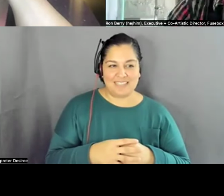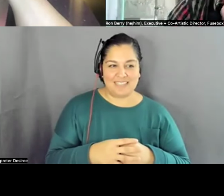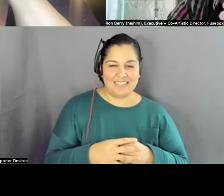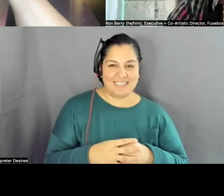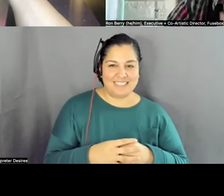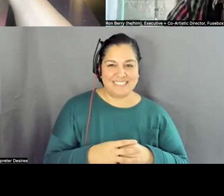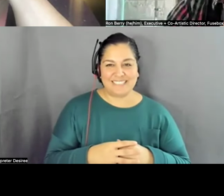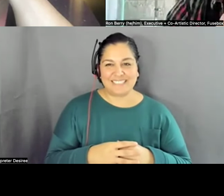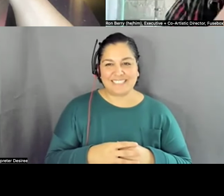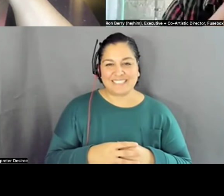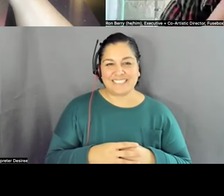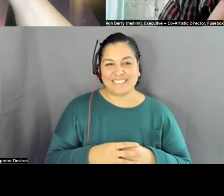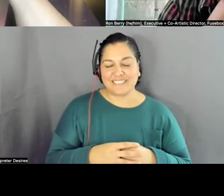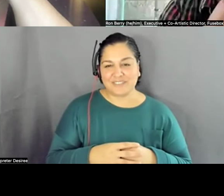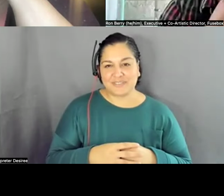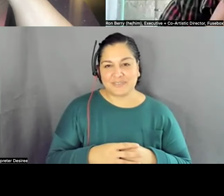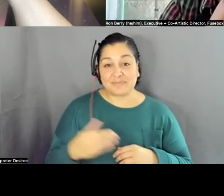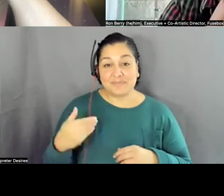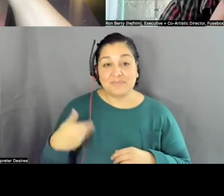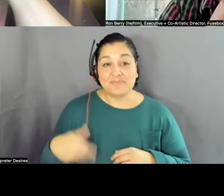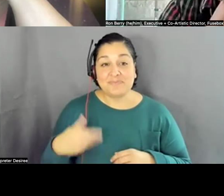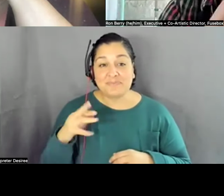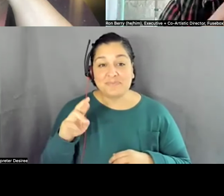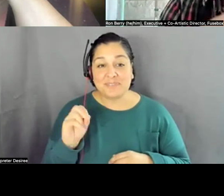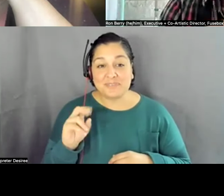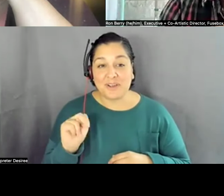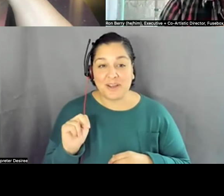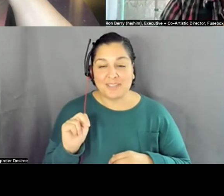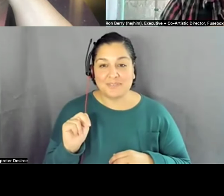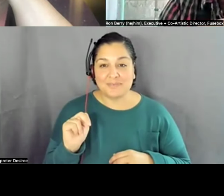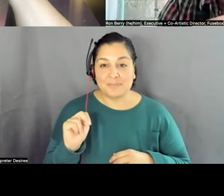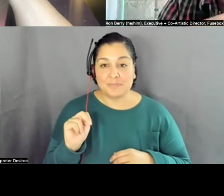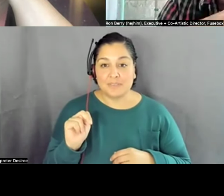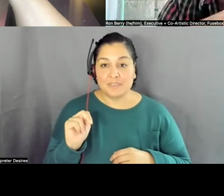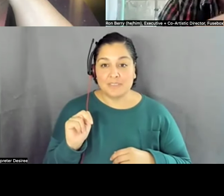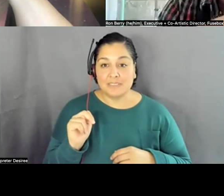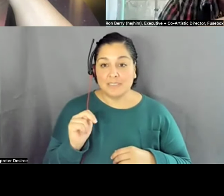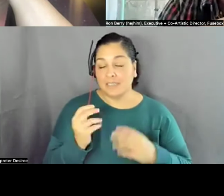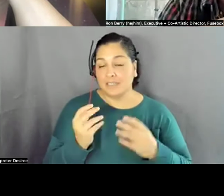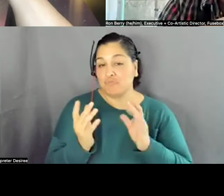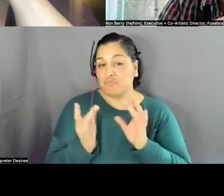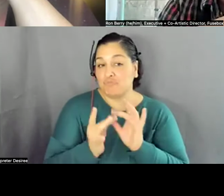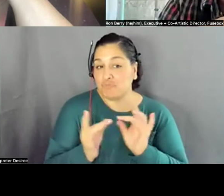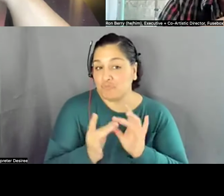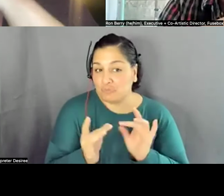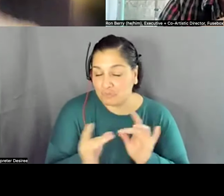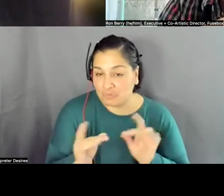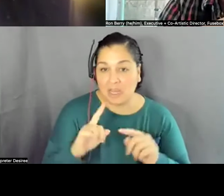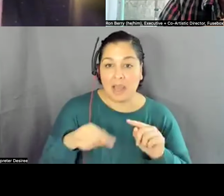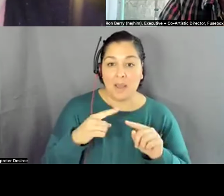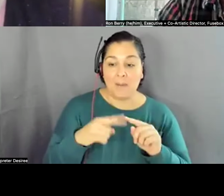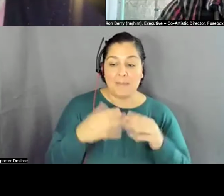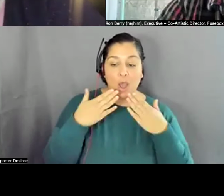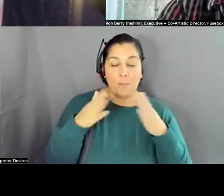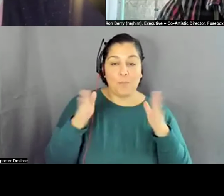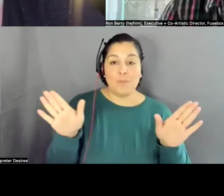This is just a, maybe this is a just a note about sort of public, works in the public spaces.